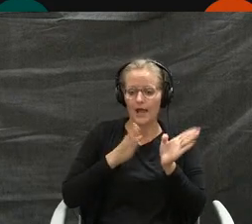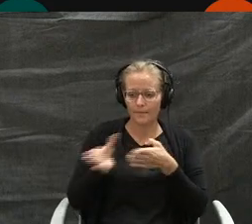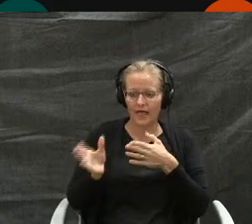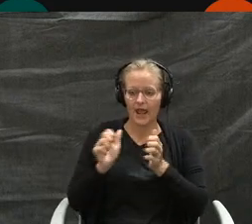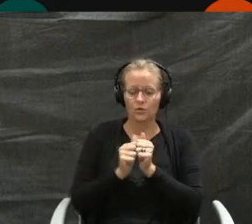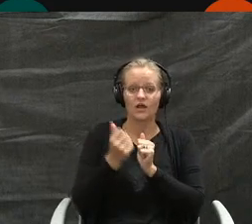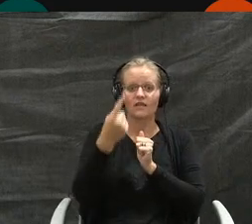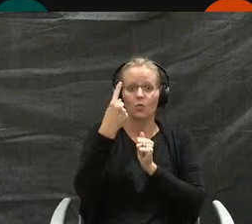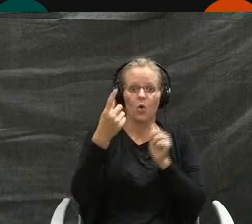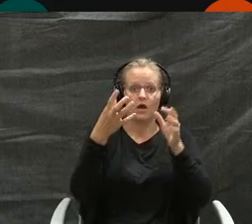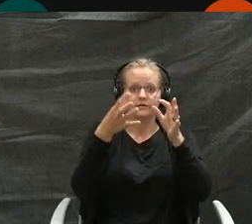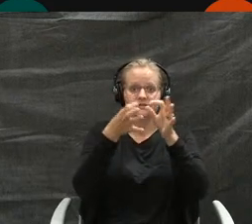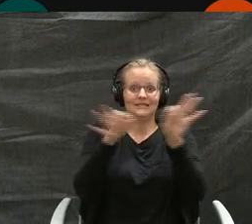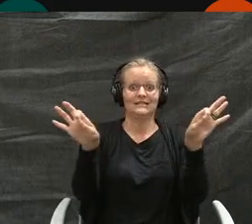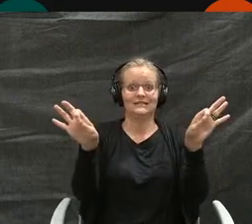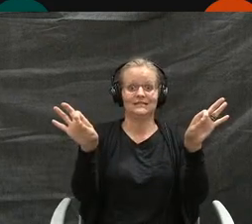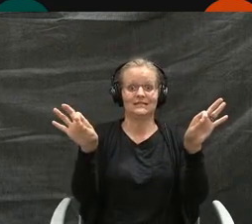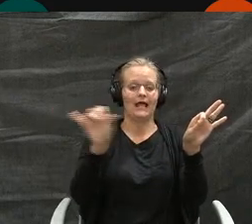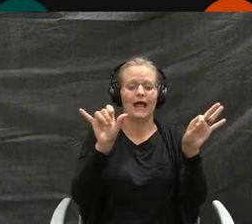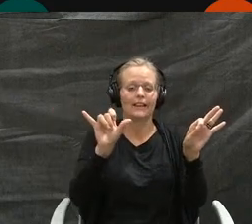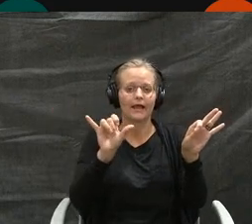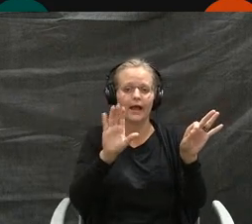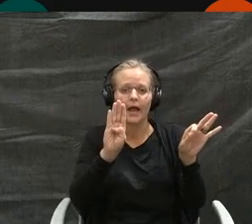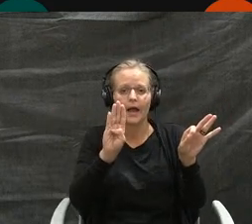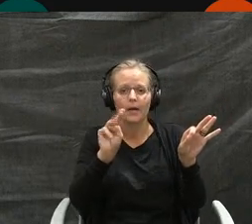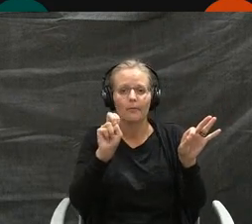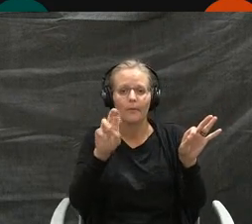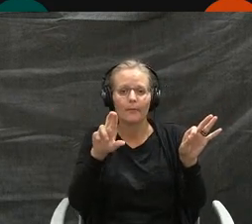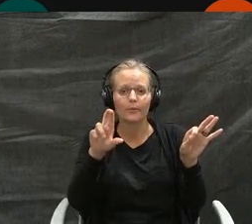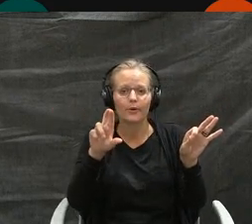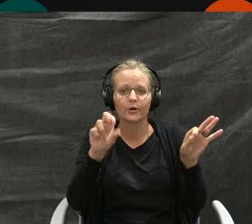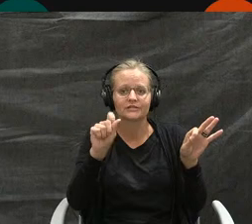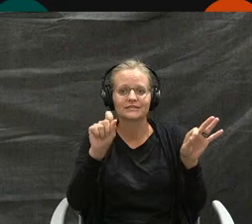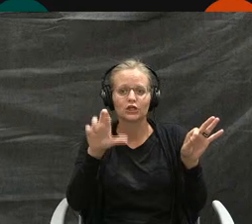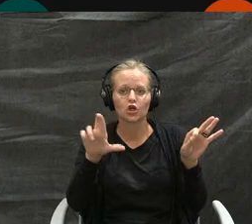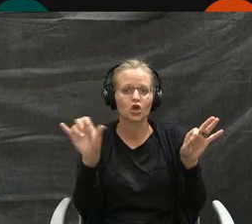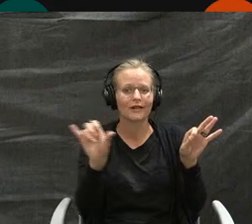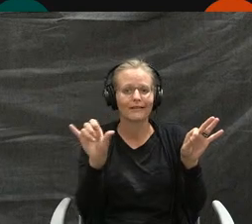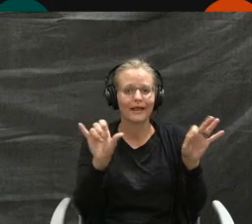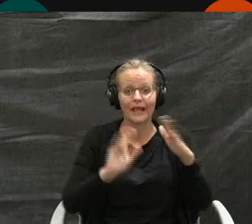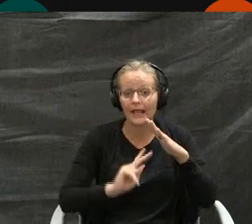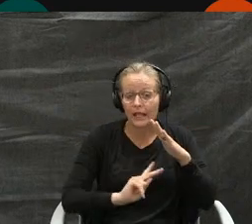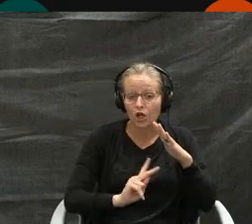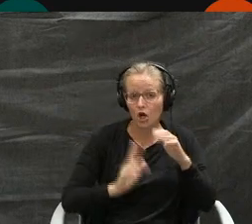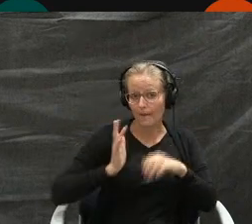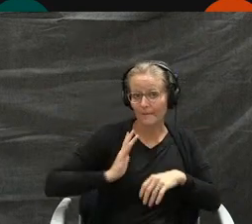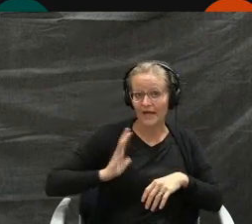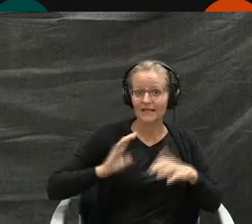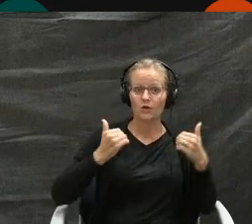it were on a bumper sticker is just simply because the old days of kindergarten were going to Ampm session. So we would be